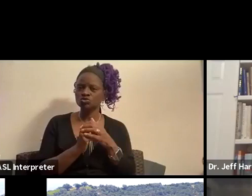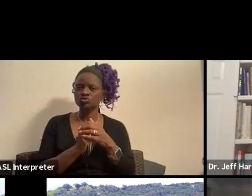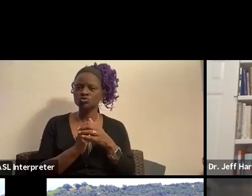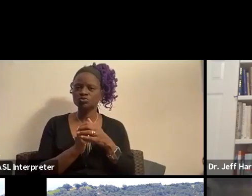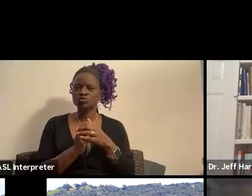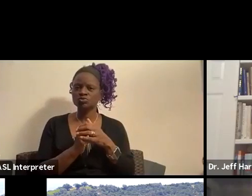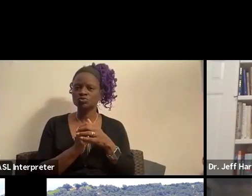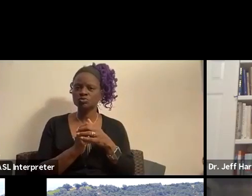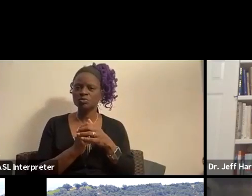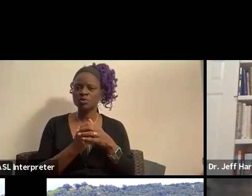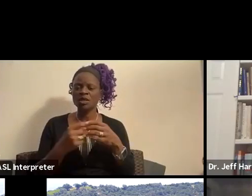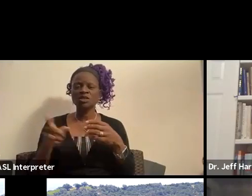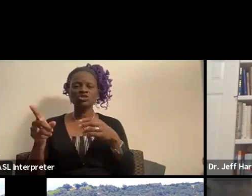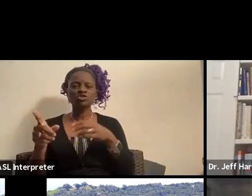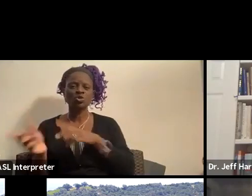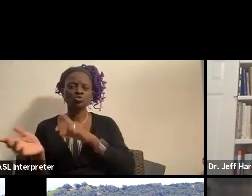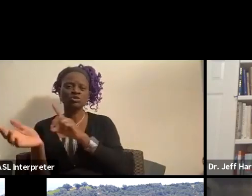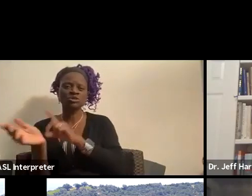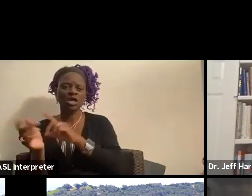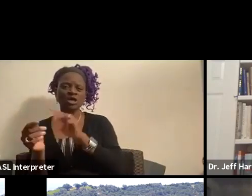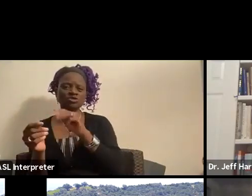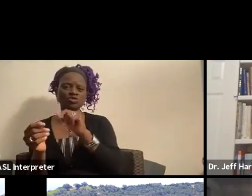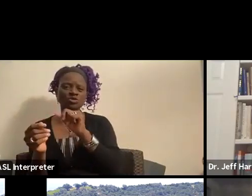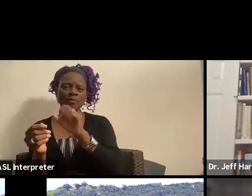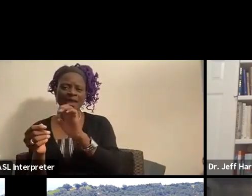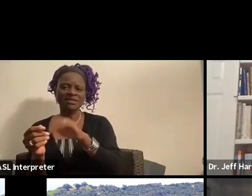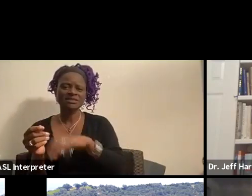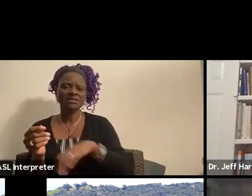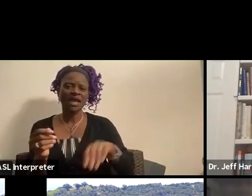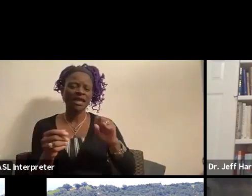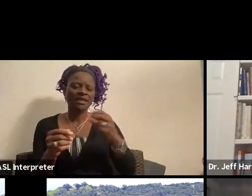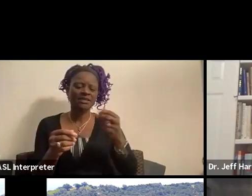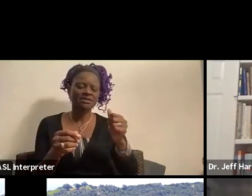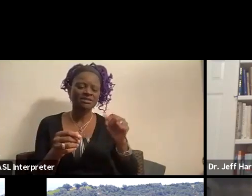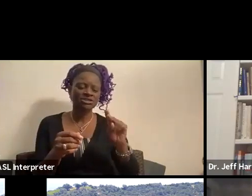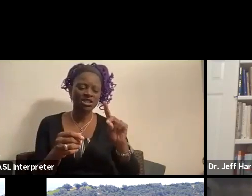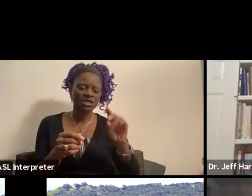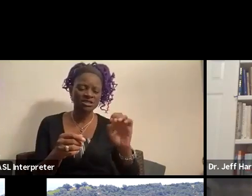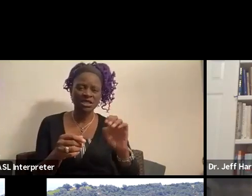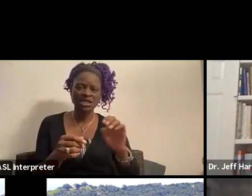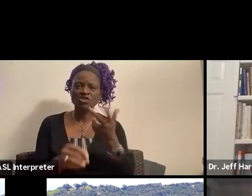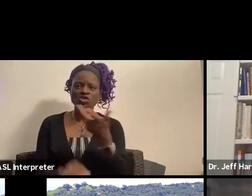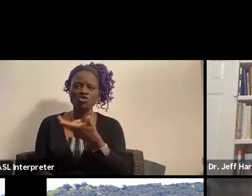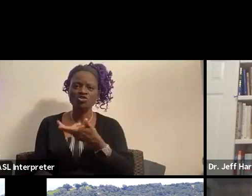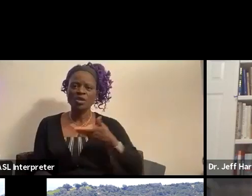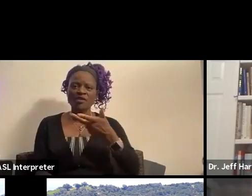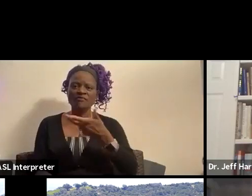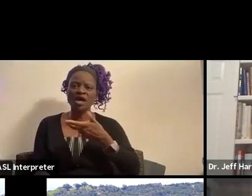Mase and Dr. Shinde and I have talked about staying in our own lane. I defer to all the medical issues to her